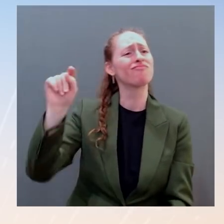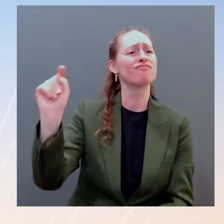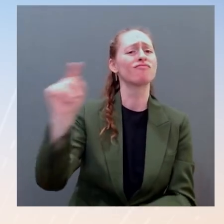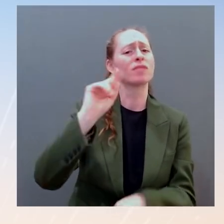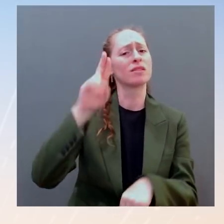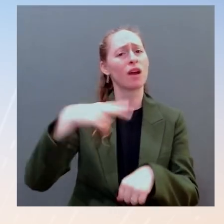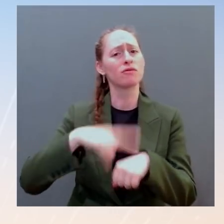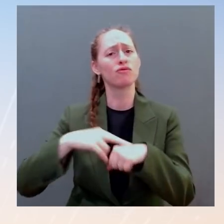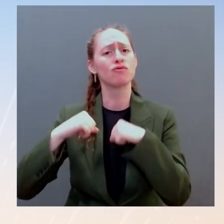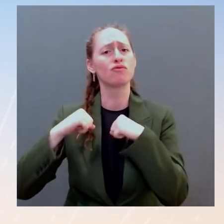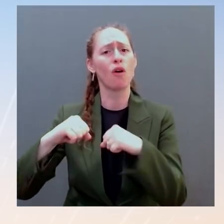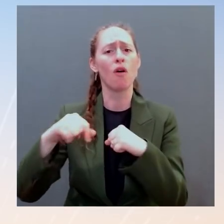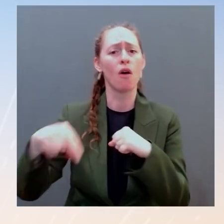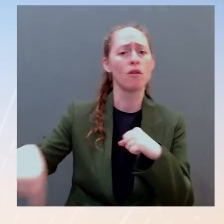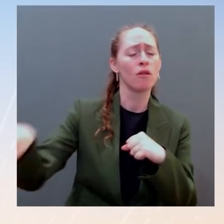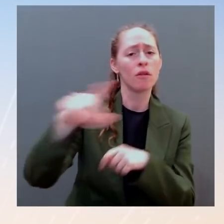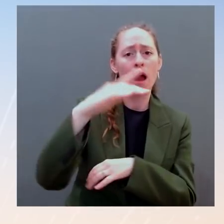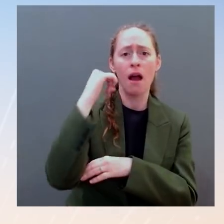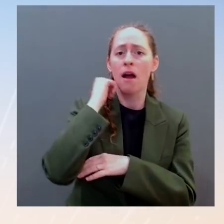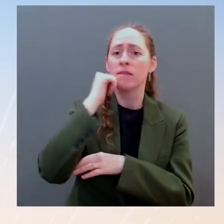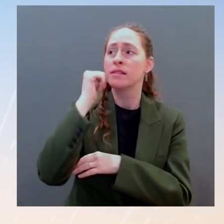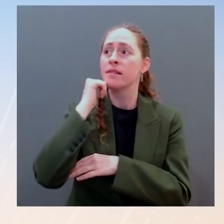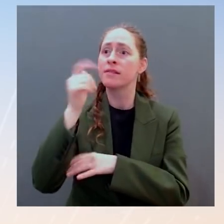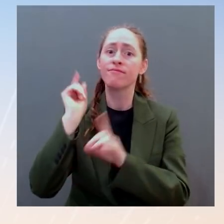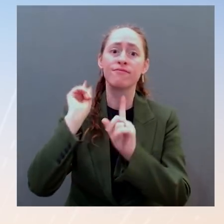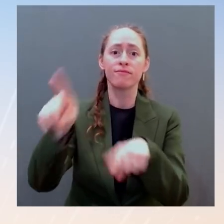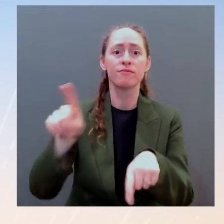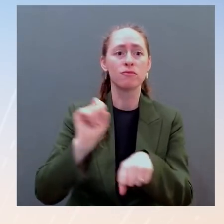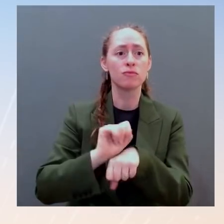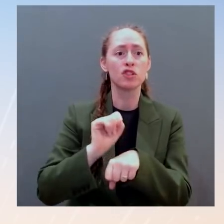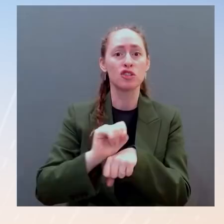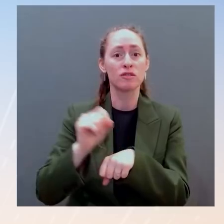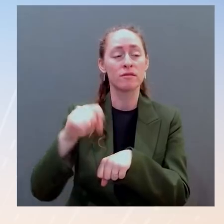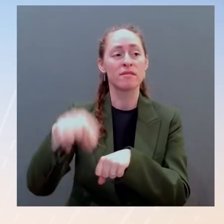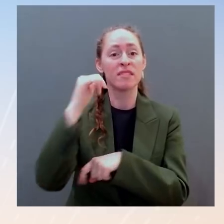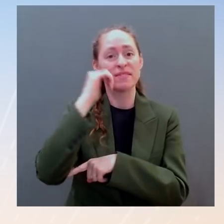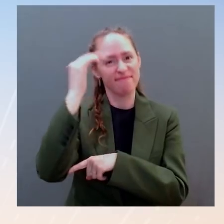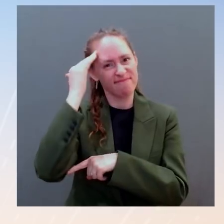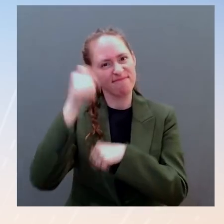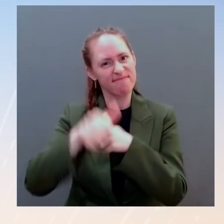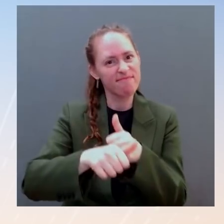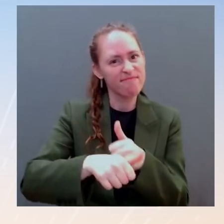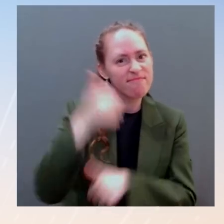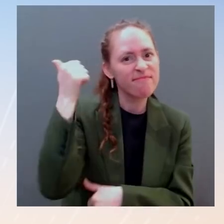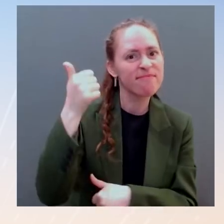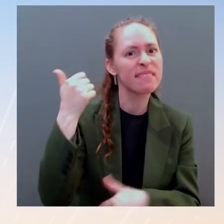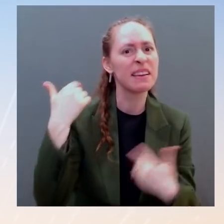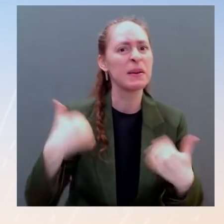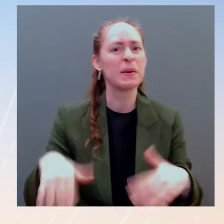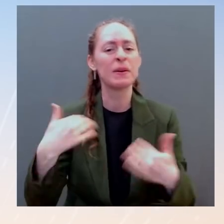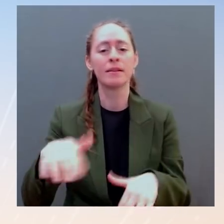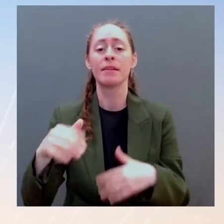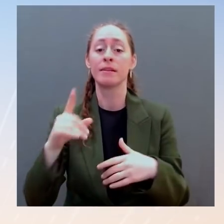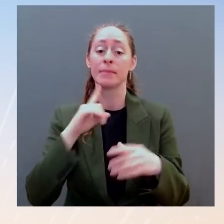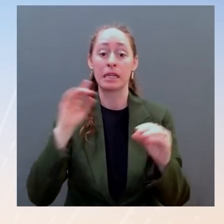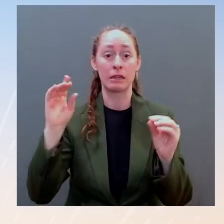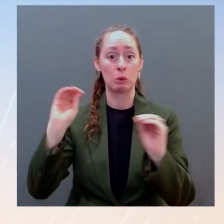I don't have any -- in case you may ask, I don't have any updates at this moment in terms of the President's outreach, but if -- if that is something I can update you on this afternoon, I will let you know.